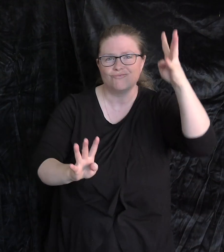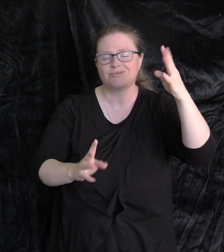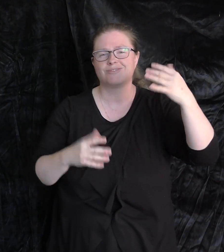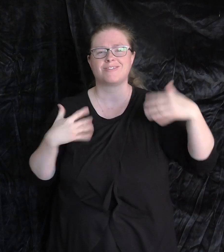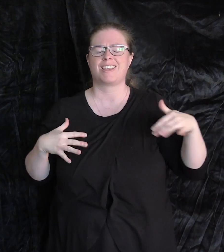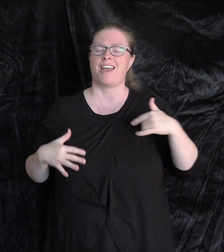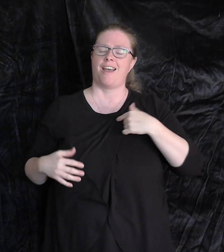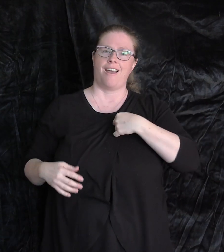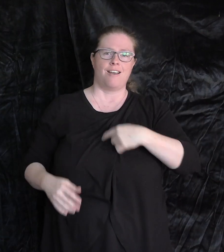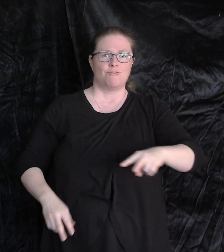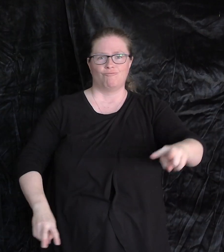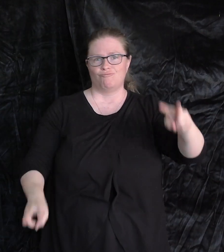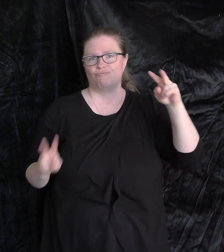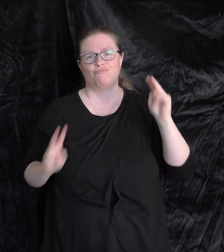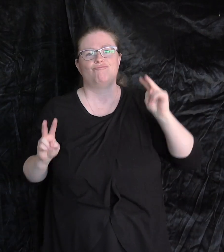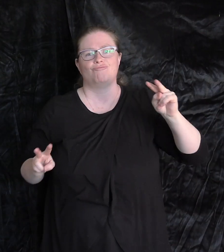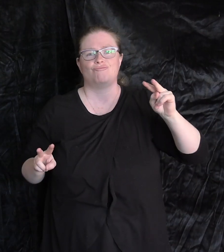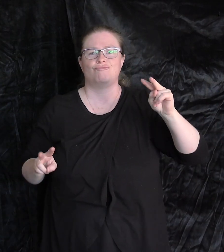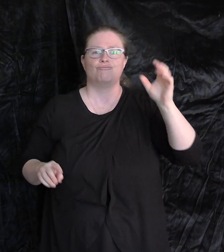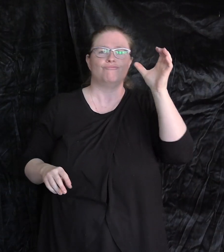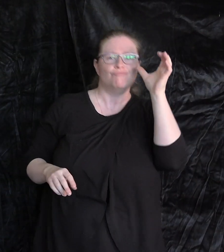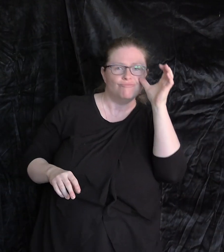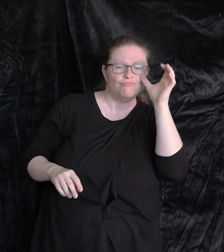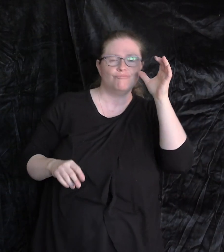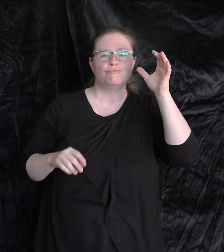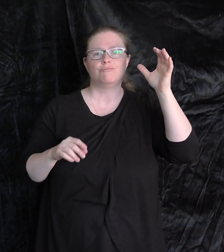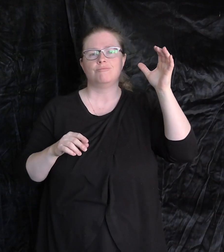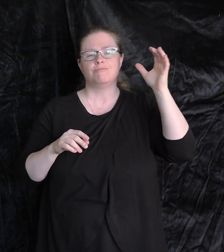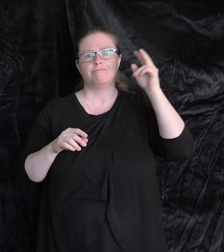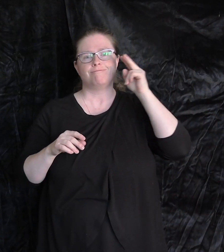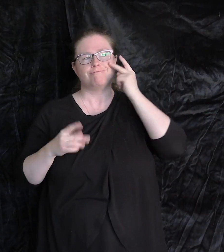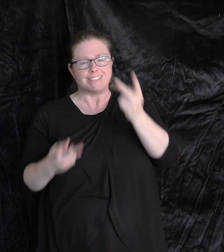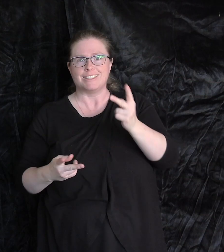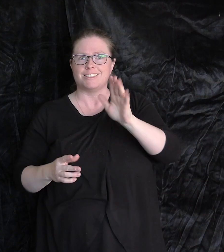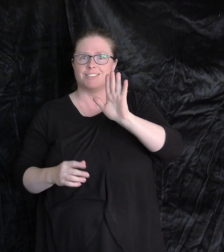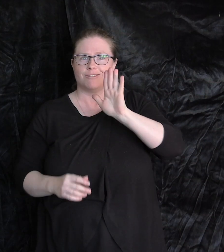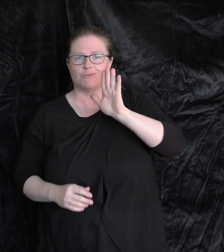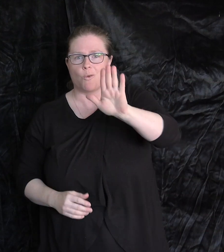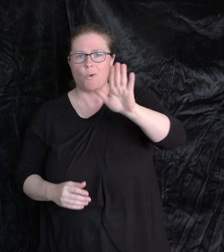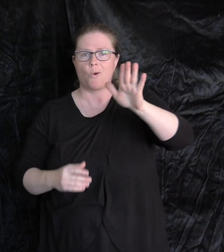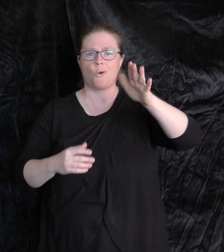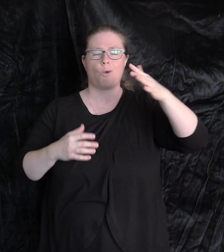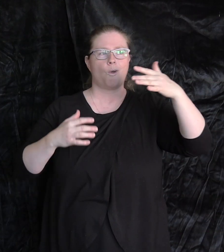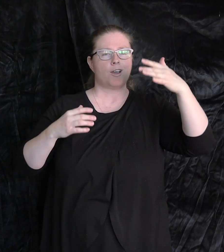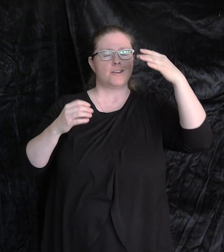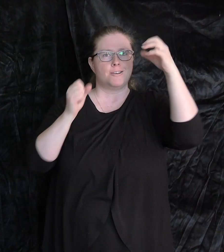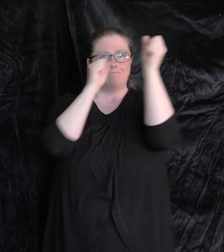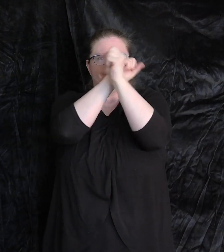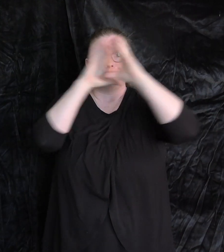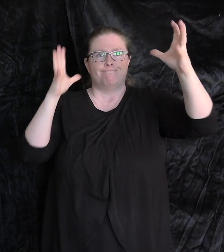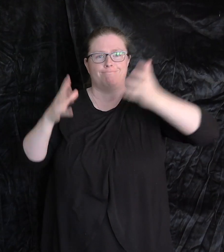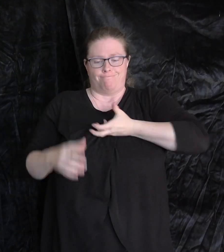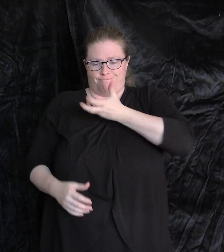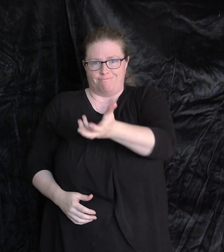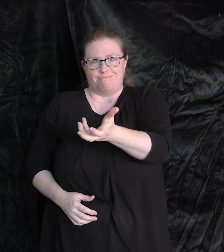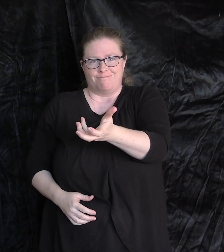forward to listening to and seeing the results of your realizations of the score. Thank you